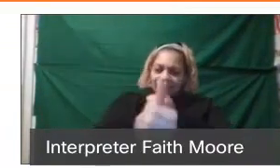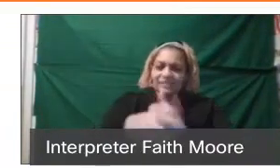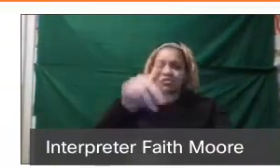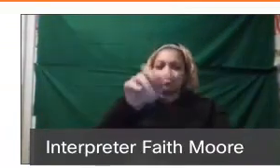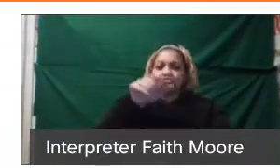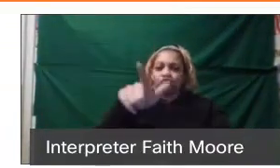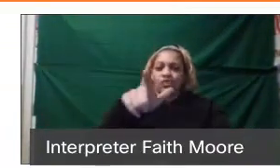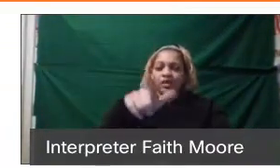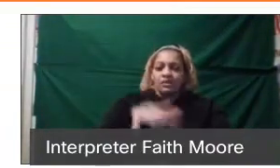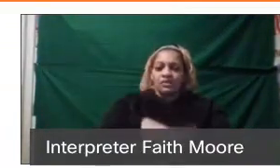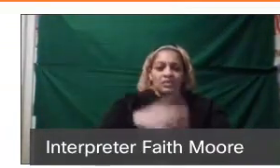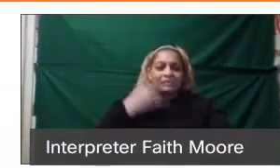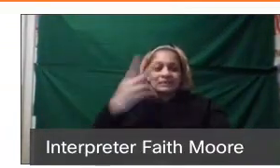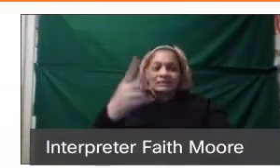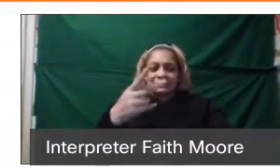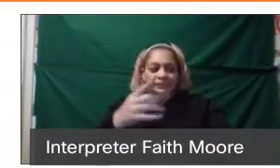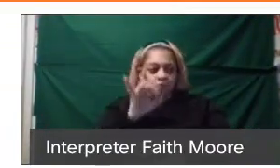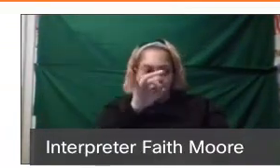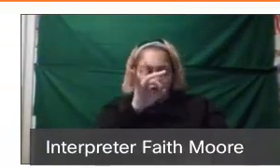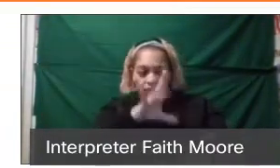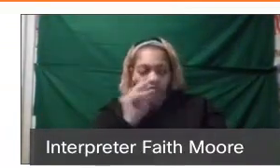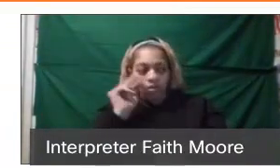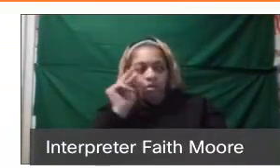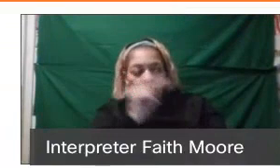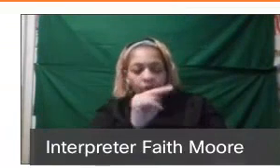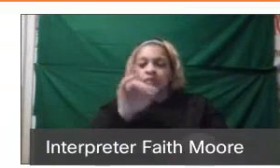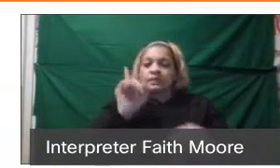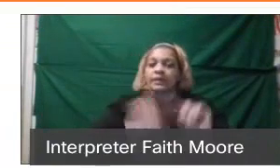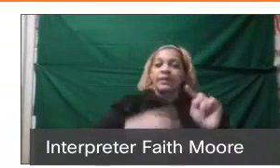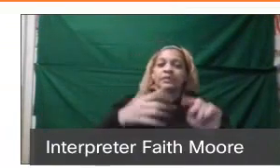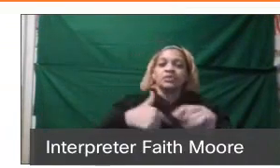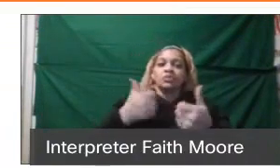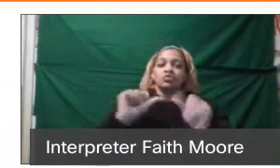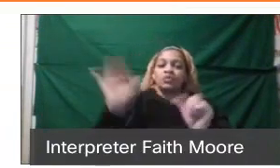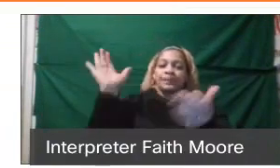So some of the things that we're trying to do mitigate collisions between trial users and motorists.